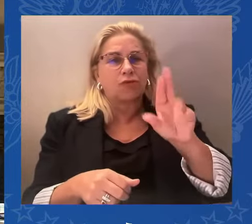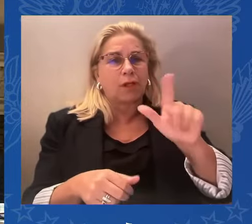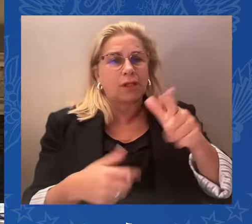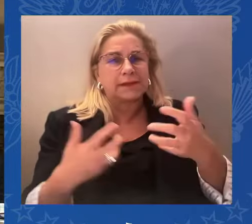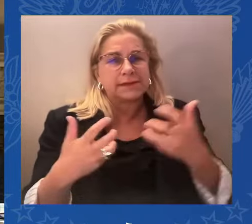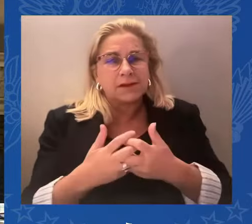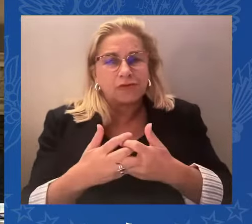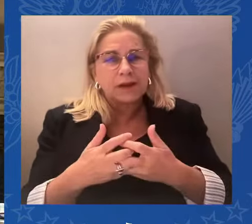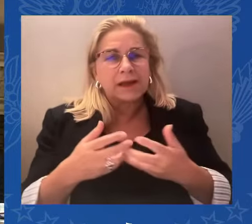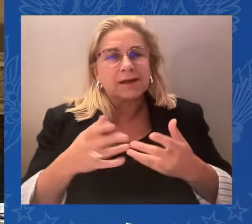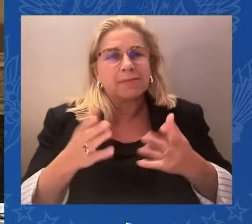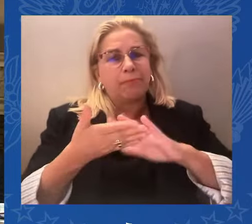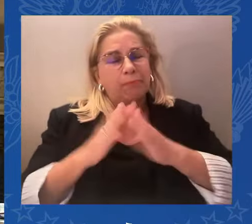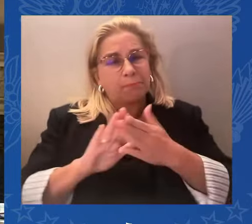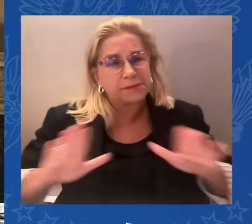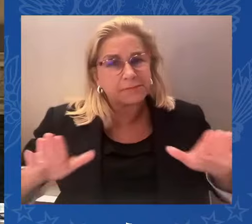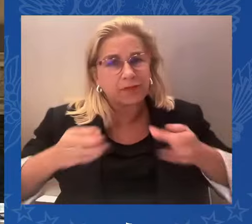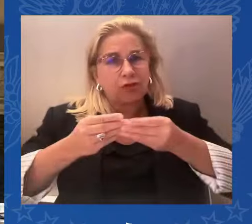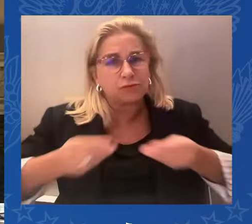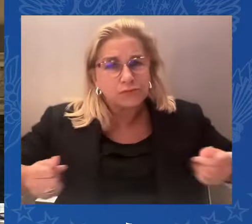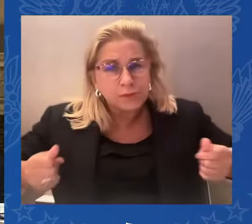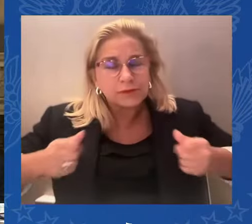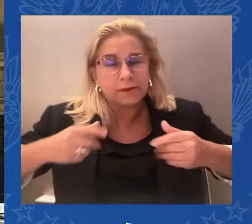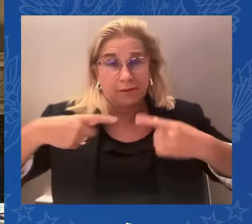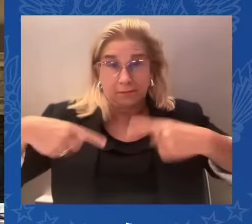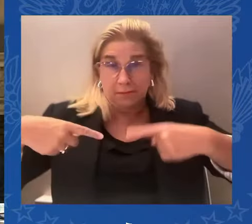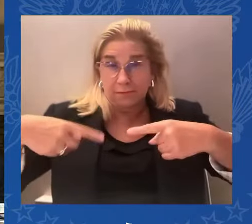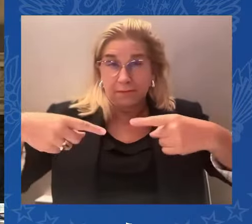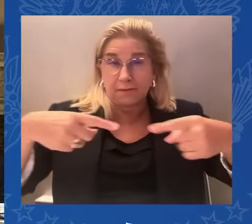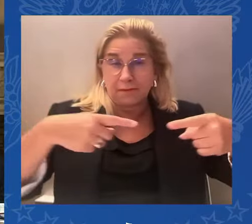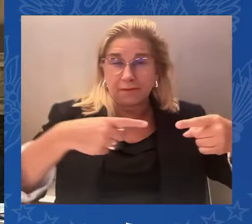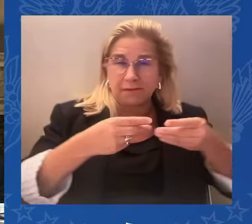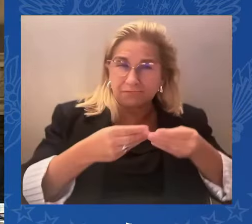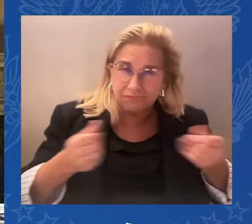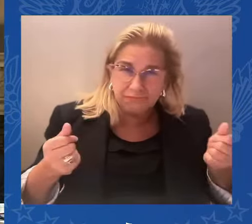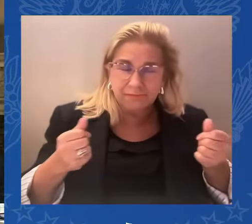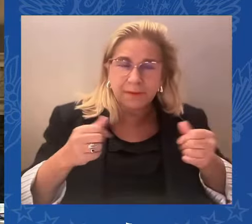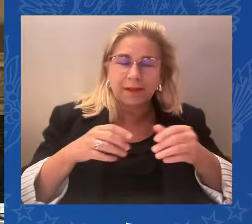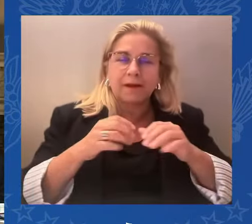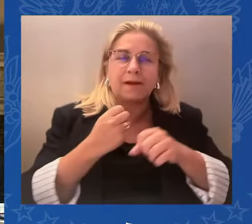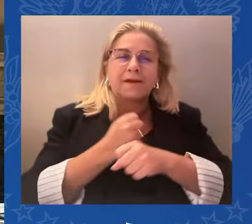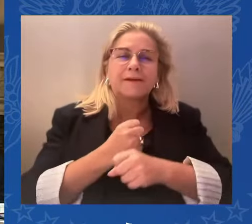A free, open, inclusive, and prosperous